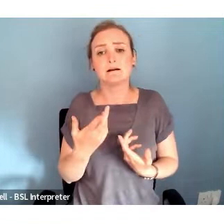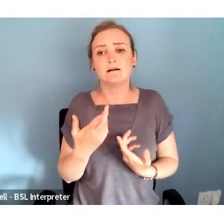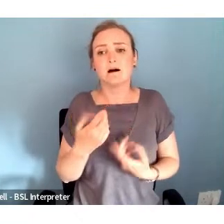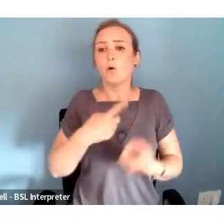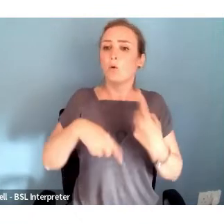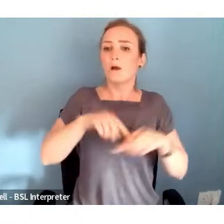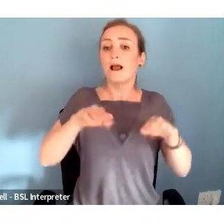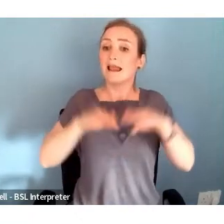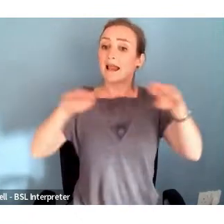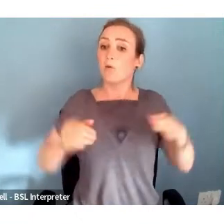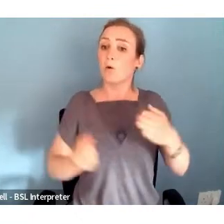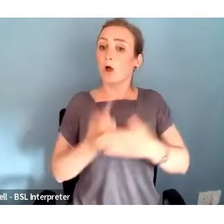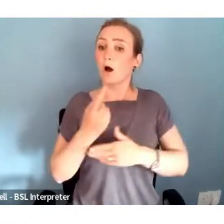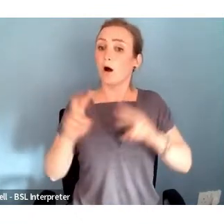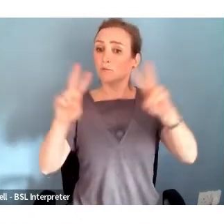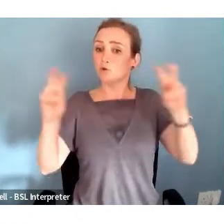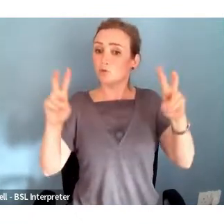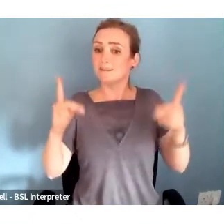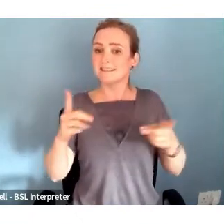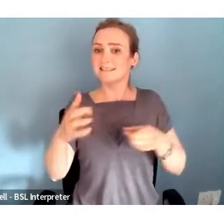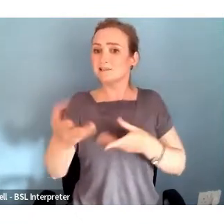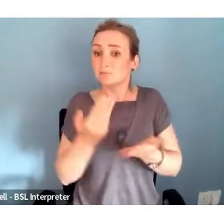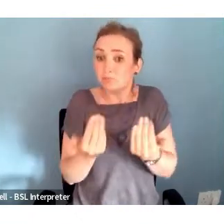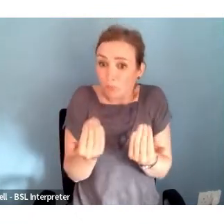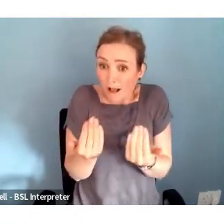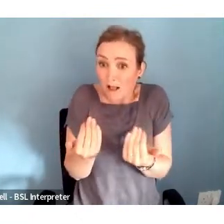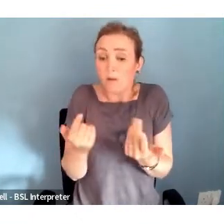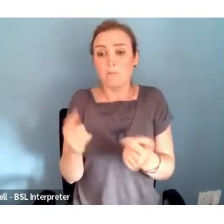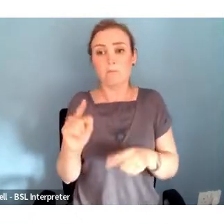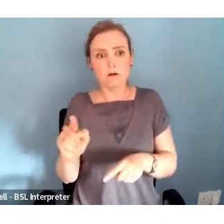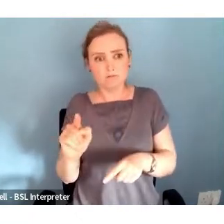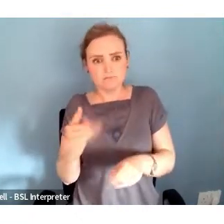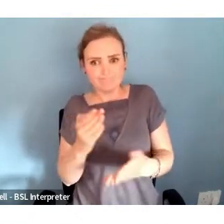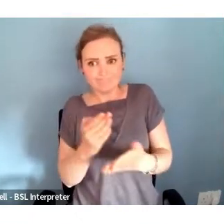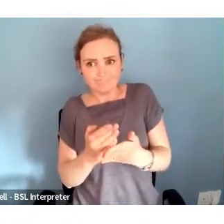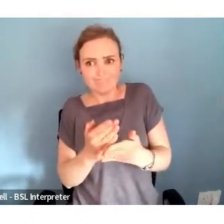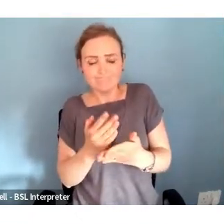opportunities employers but actually the experience of a lot of disabled